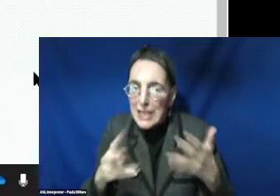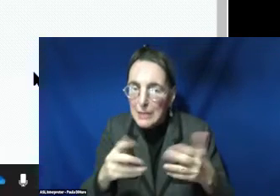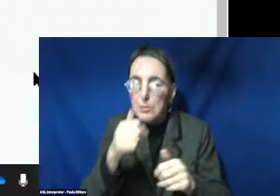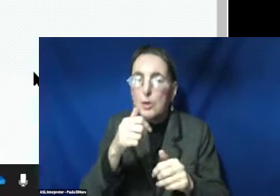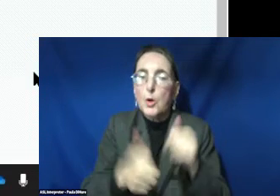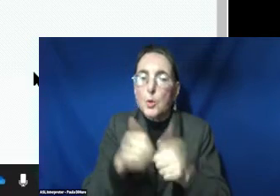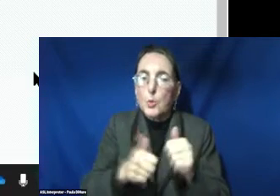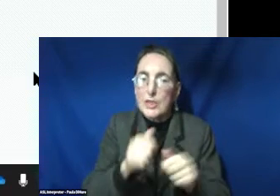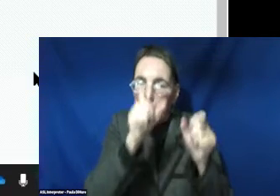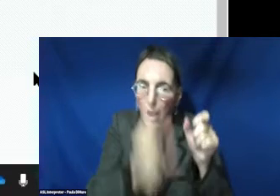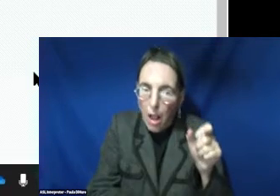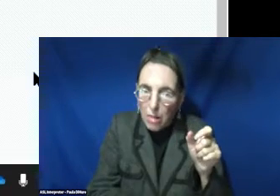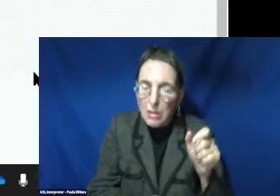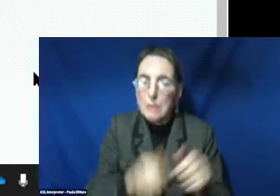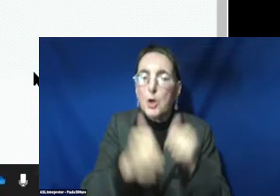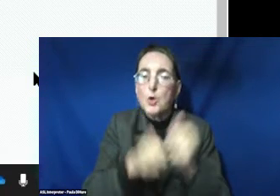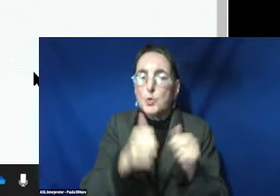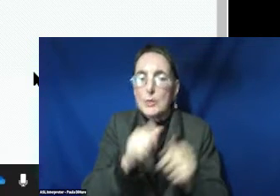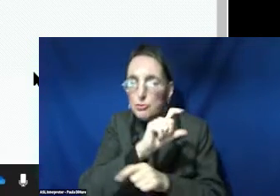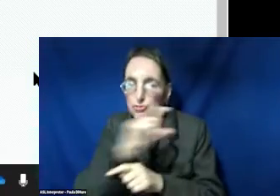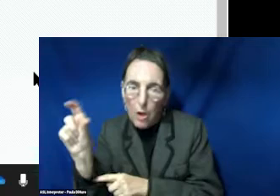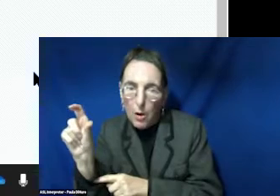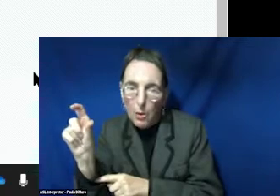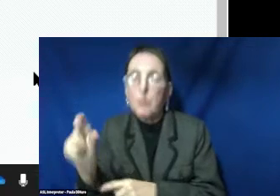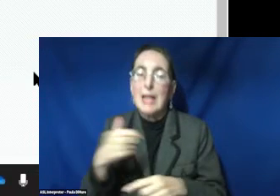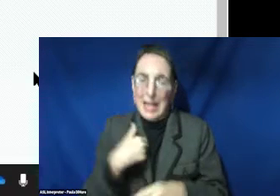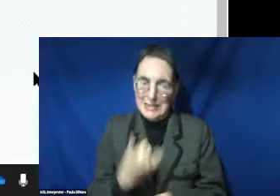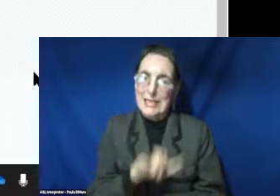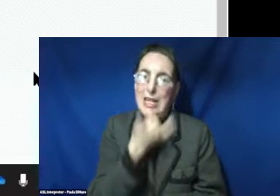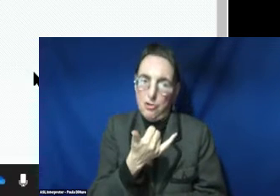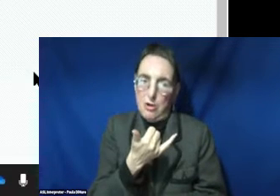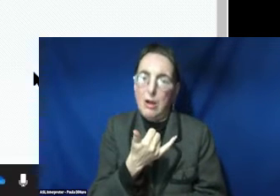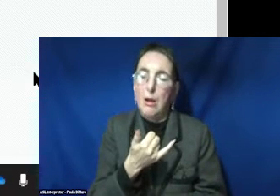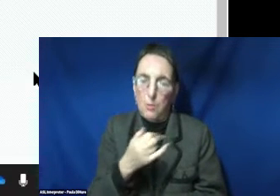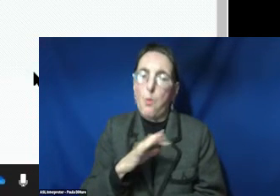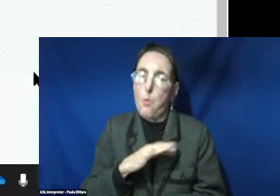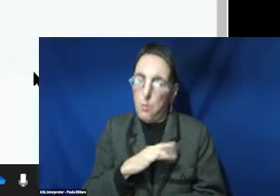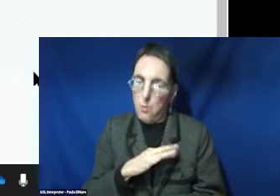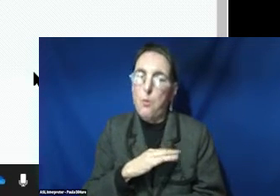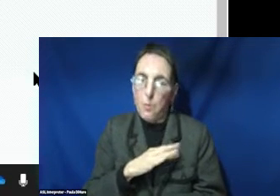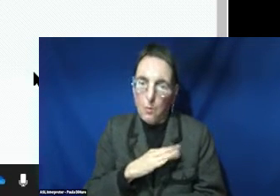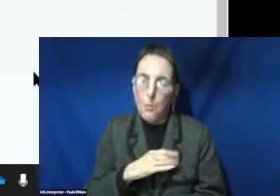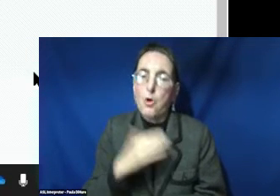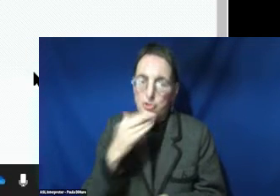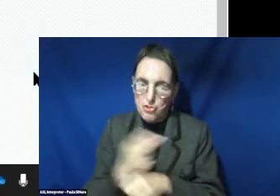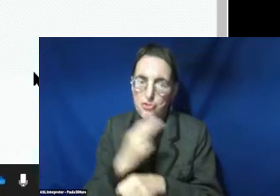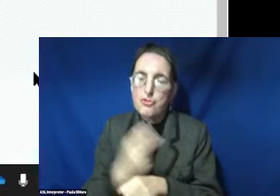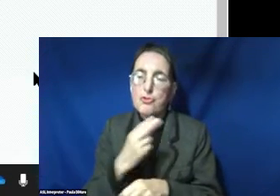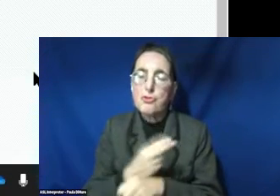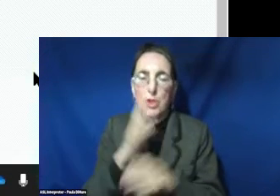So this is really useful to use. And hopefully, this will give you very specific instructions on what to fix on the COA form.